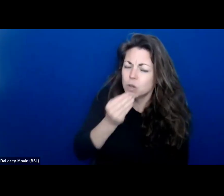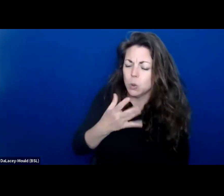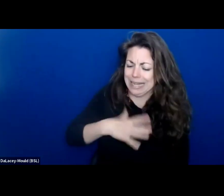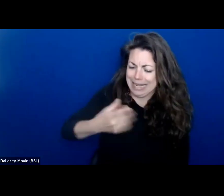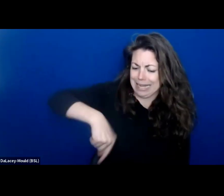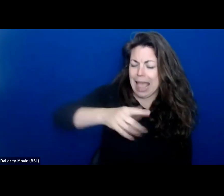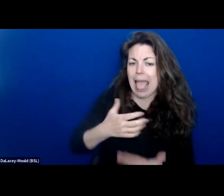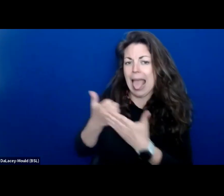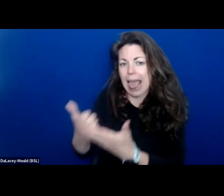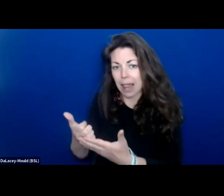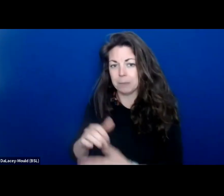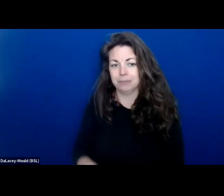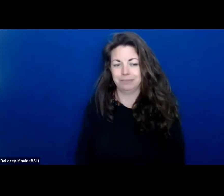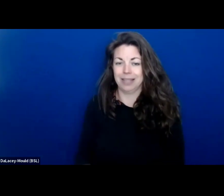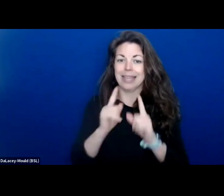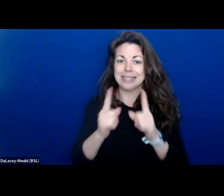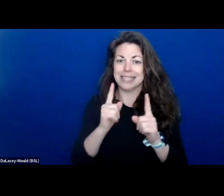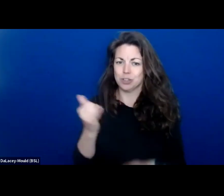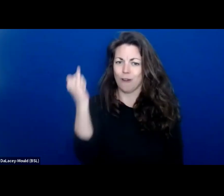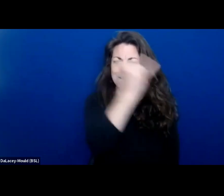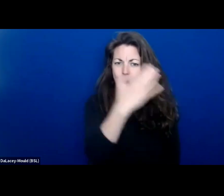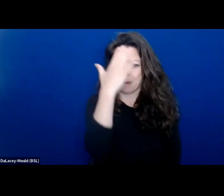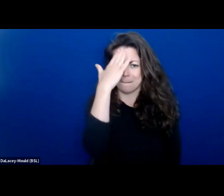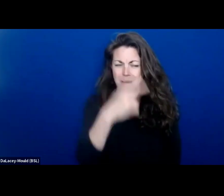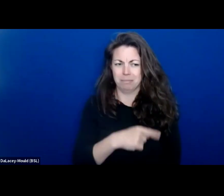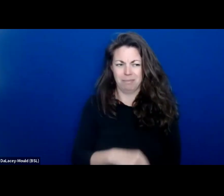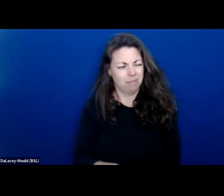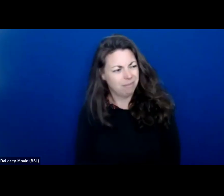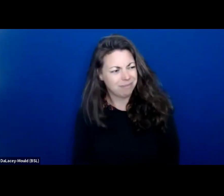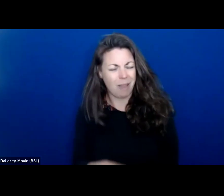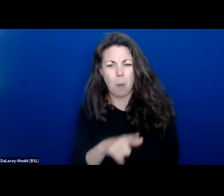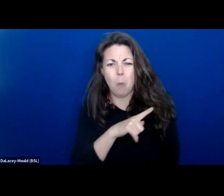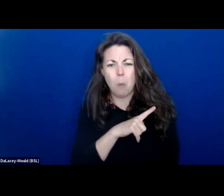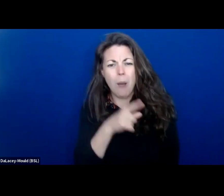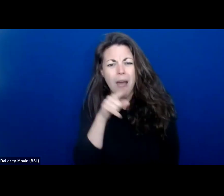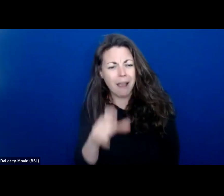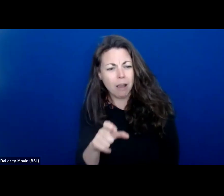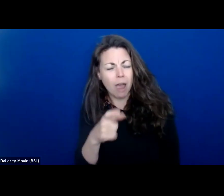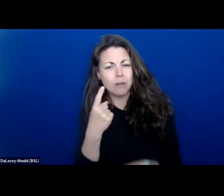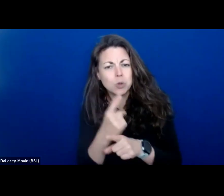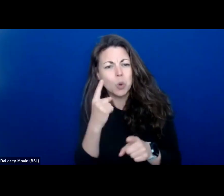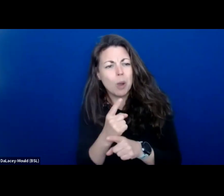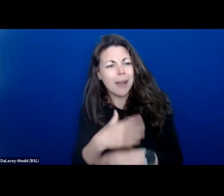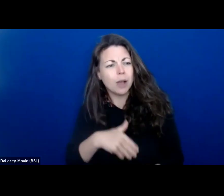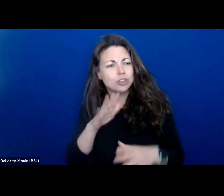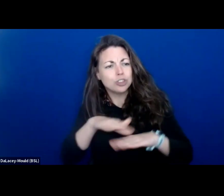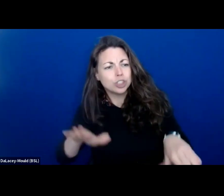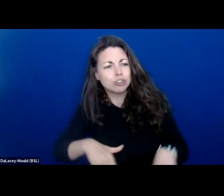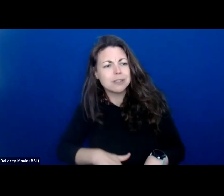Lumen called home asking my mother, "Why is Kara talking about starving children in Africa?" And luckily my mother